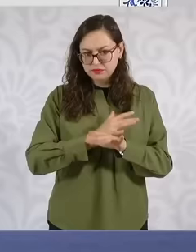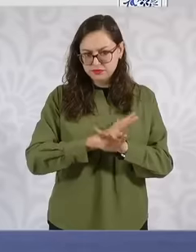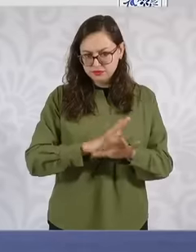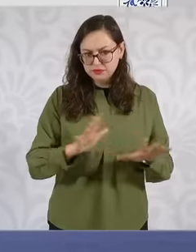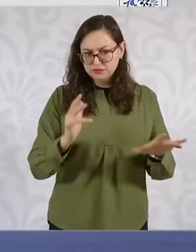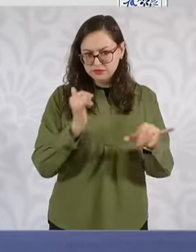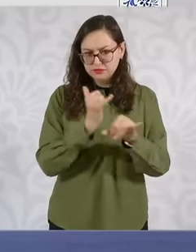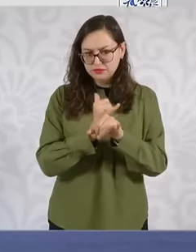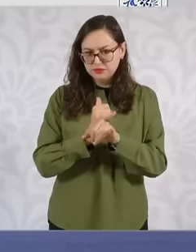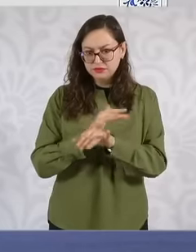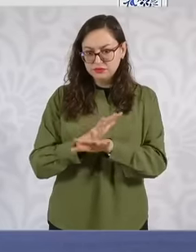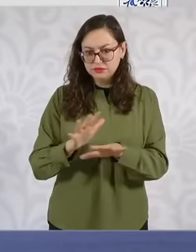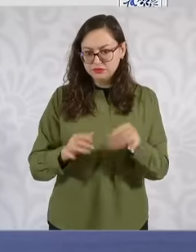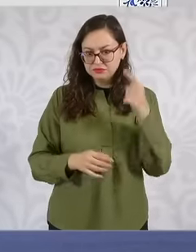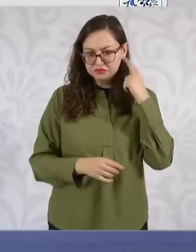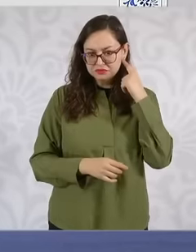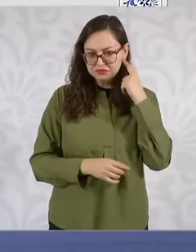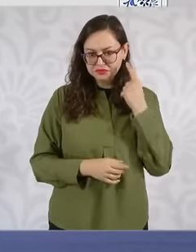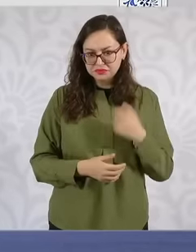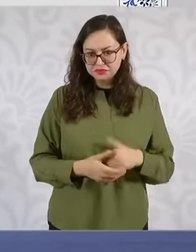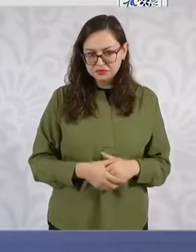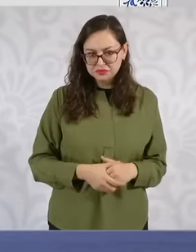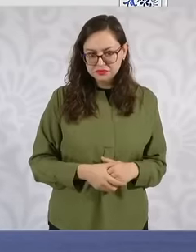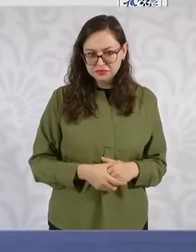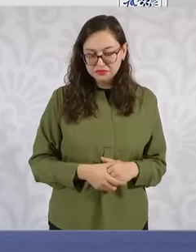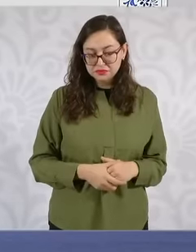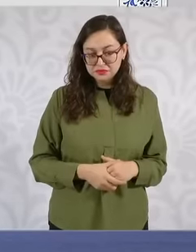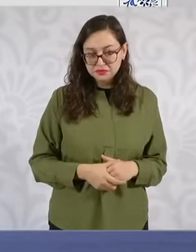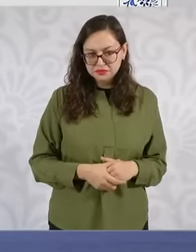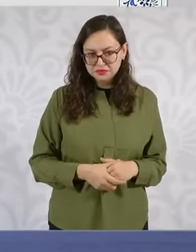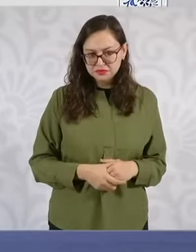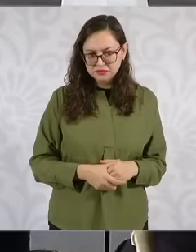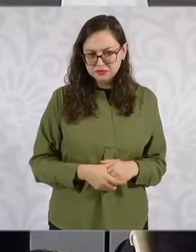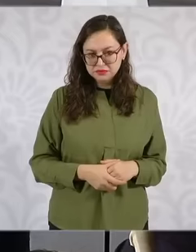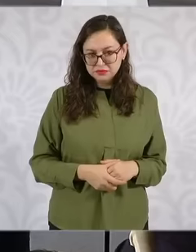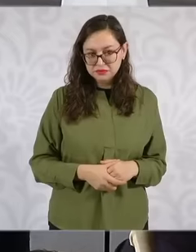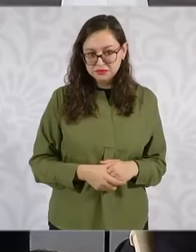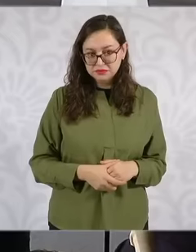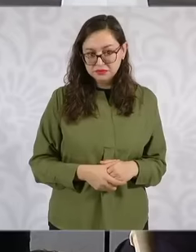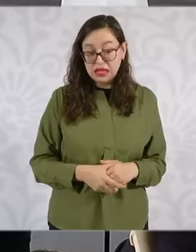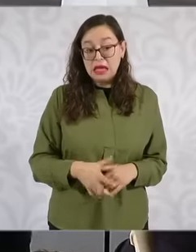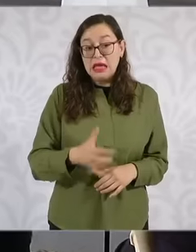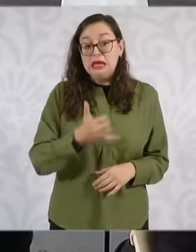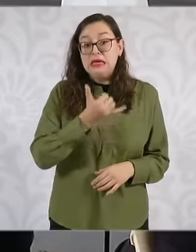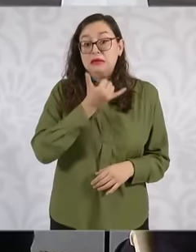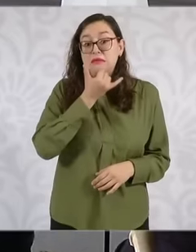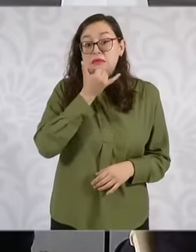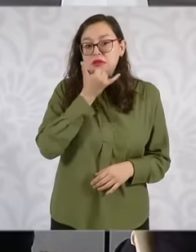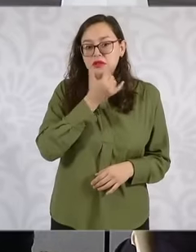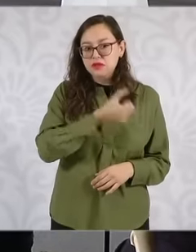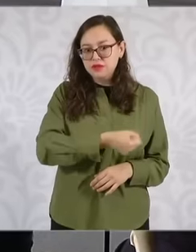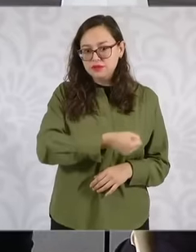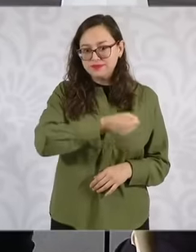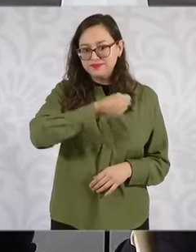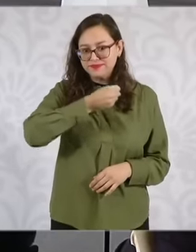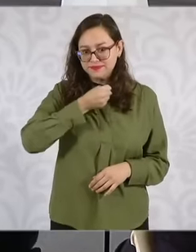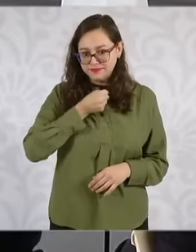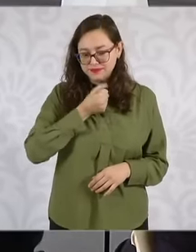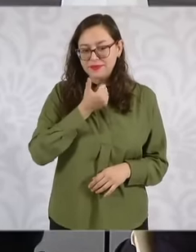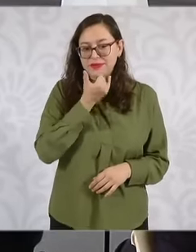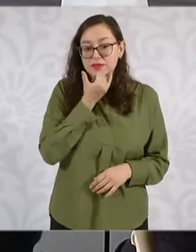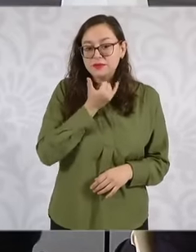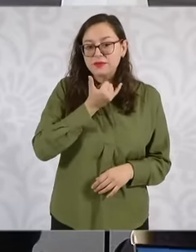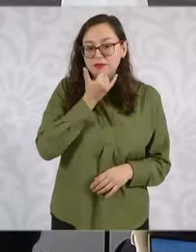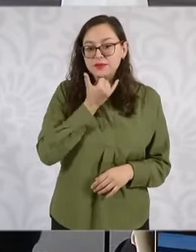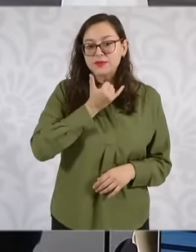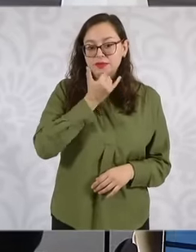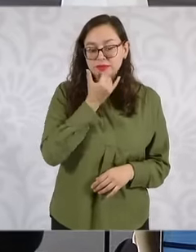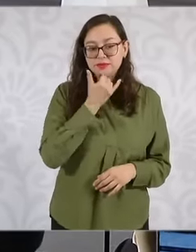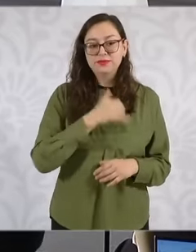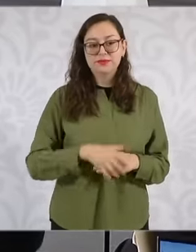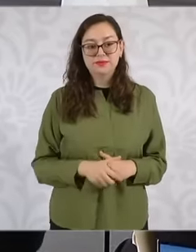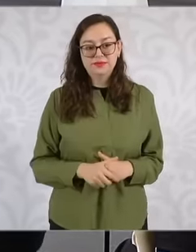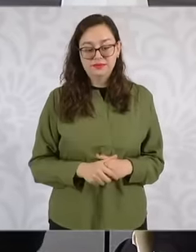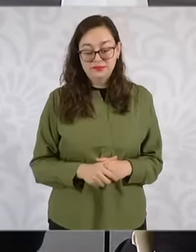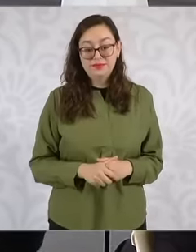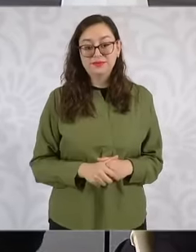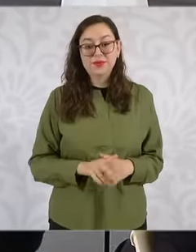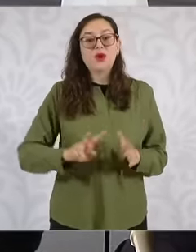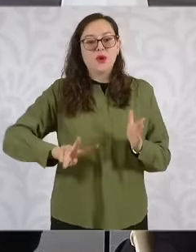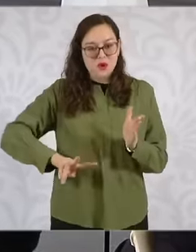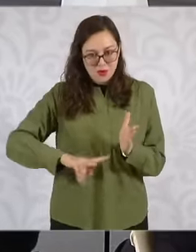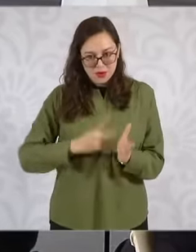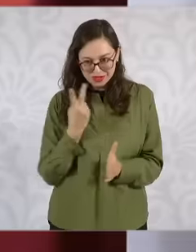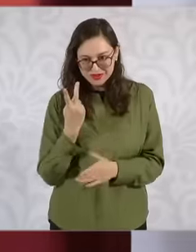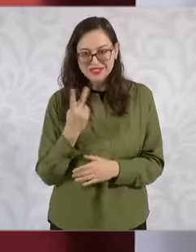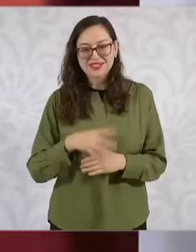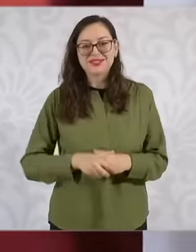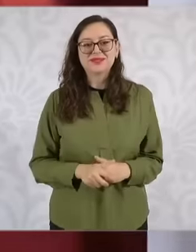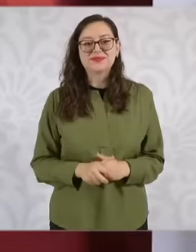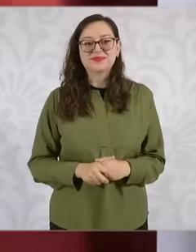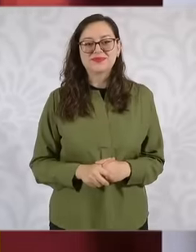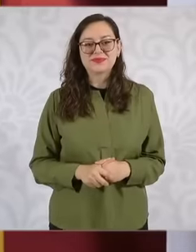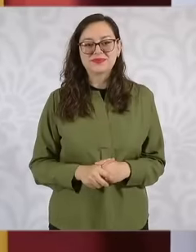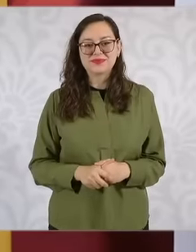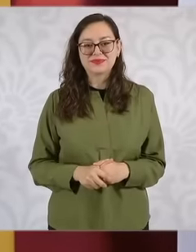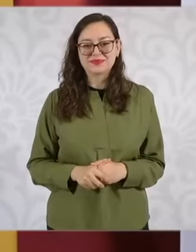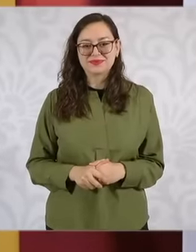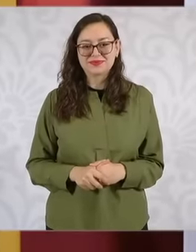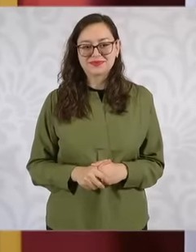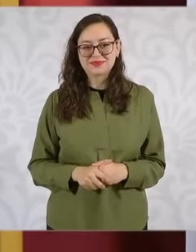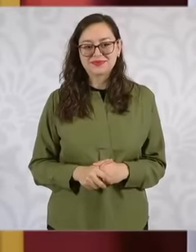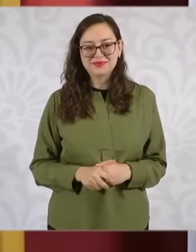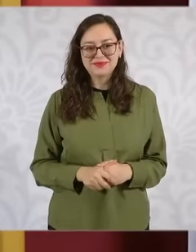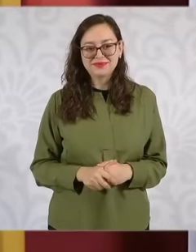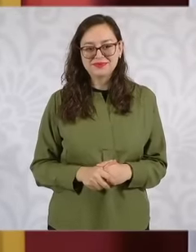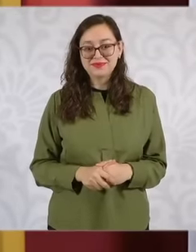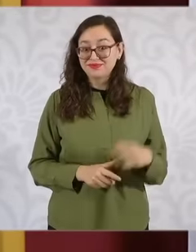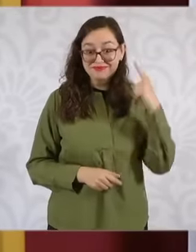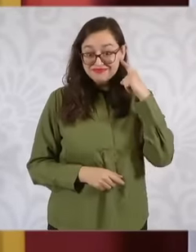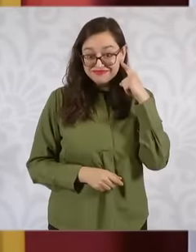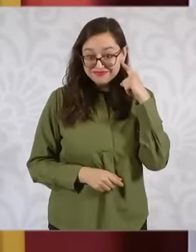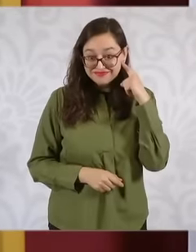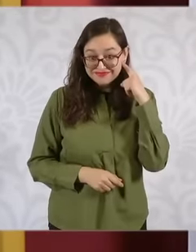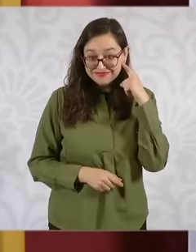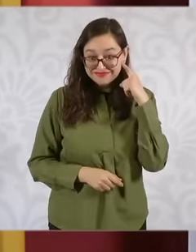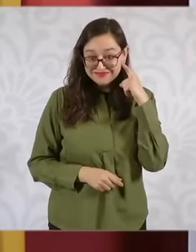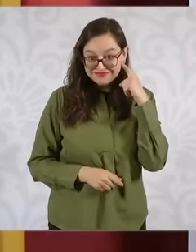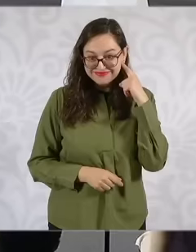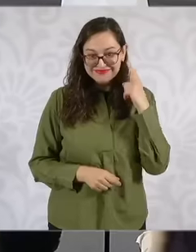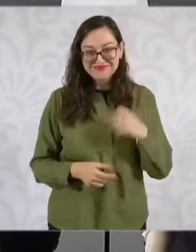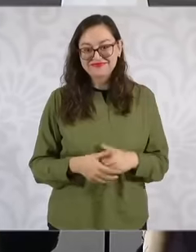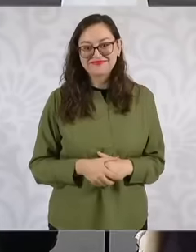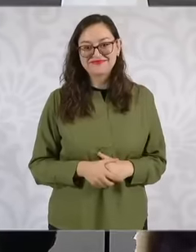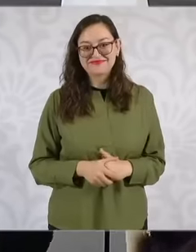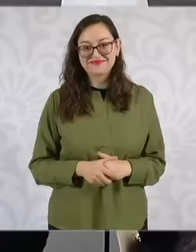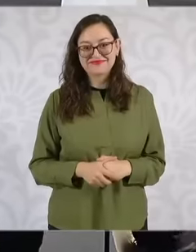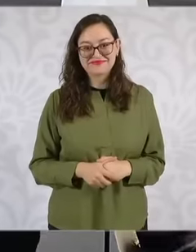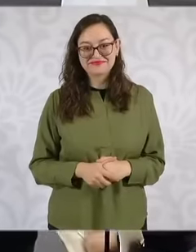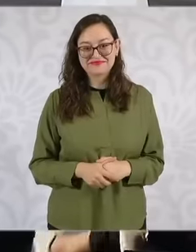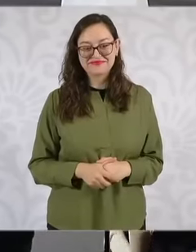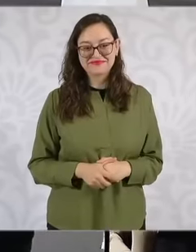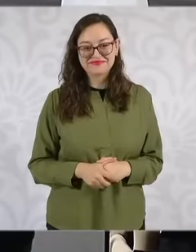to date has the micr report sorry sorry sorry sorry sorry I repeat, nothing was heard or